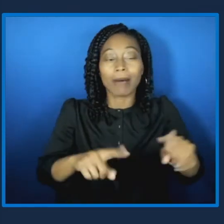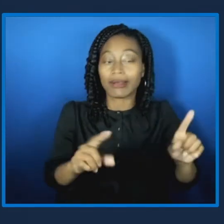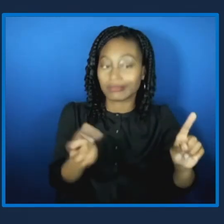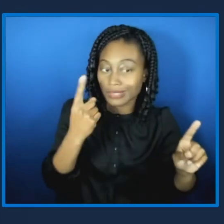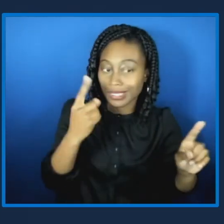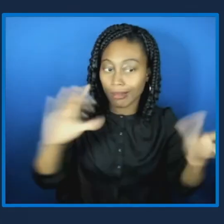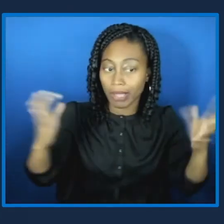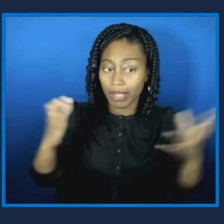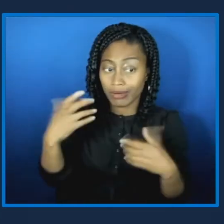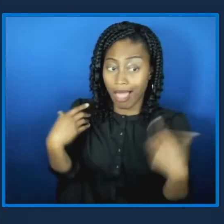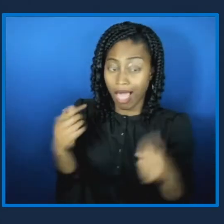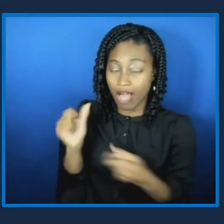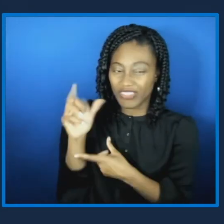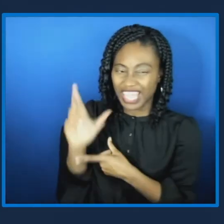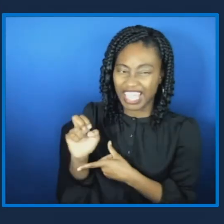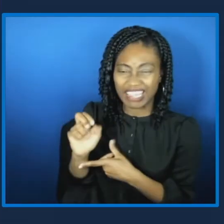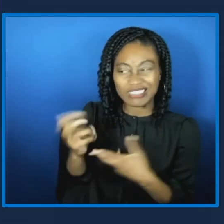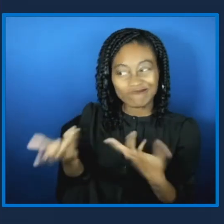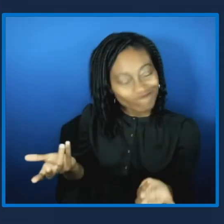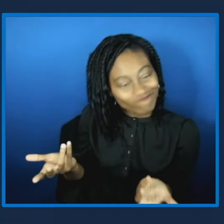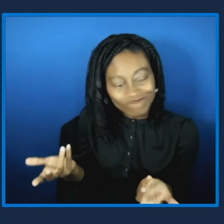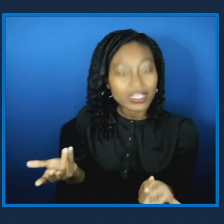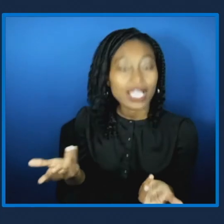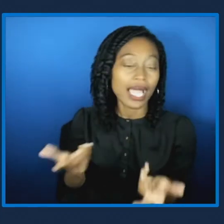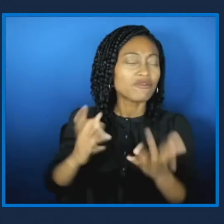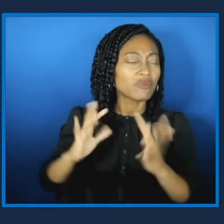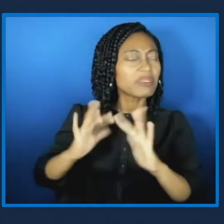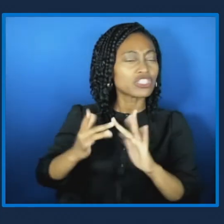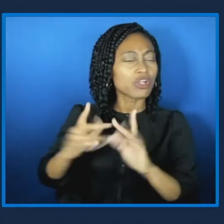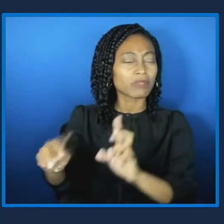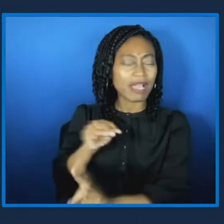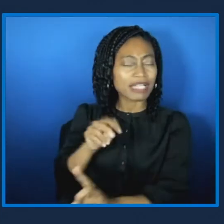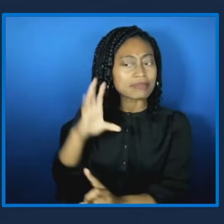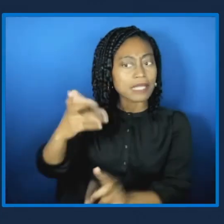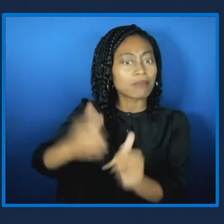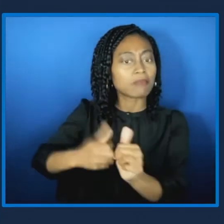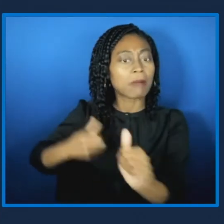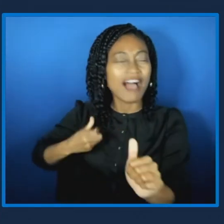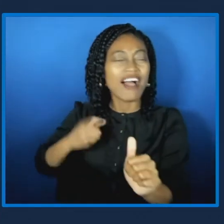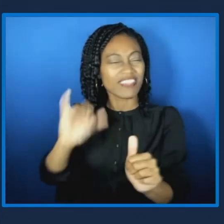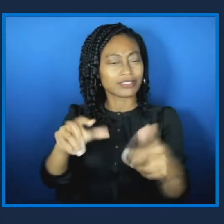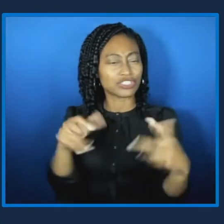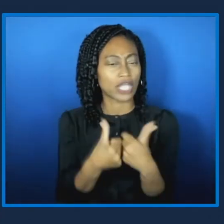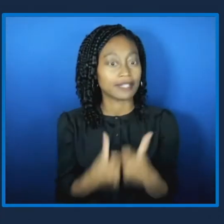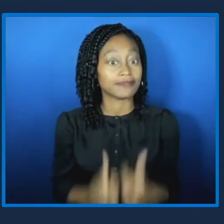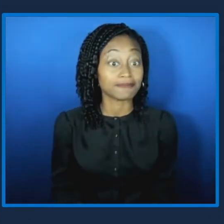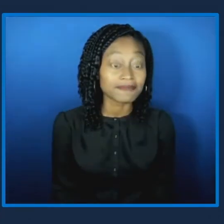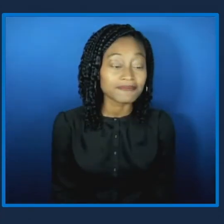in a digital perspective. So I think that's the challenge. I would definitely second that.